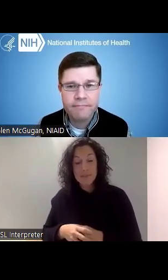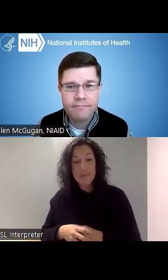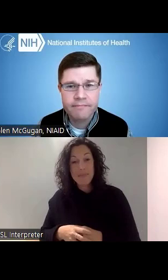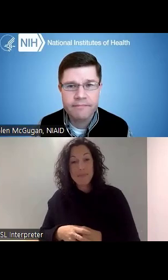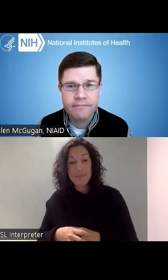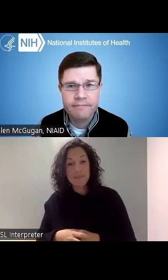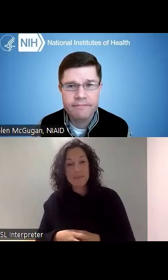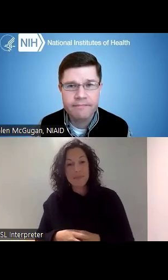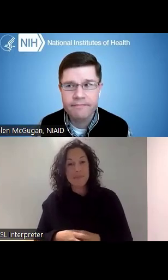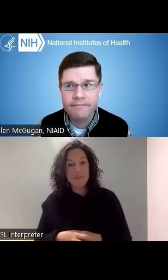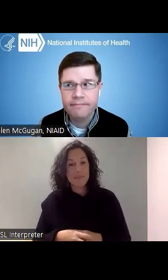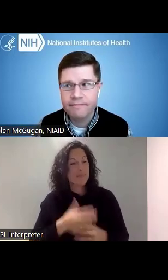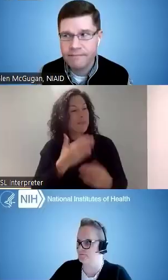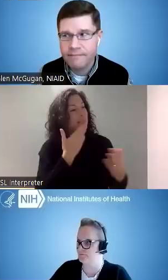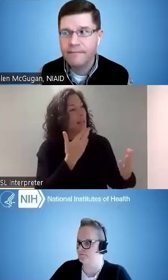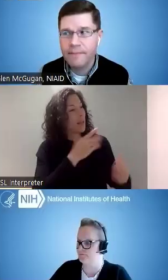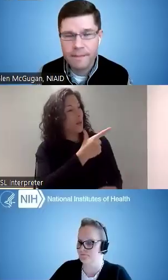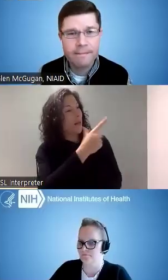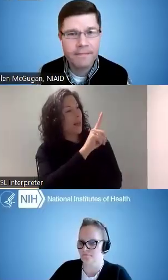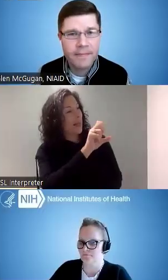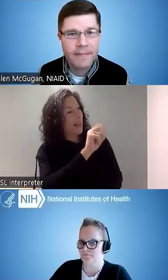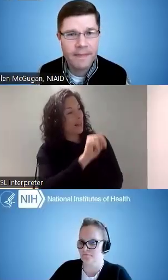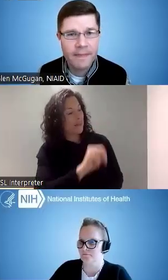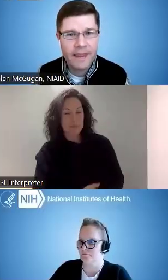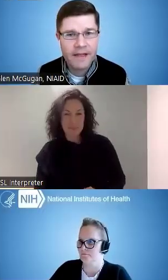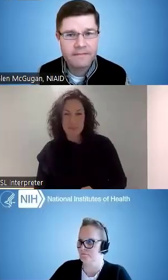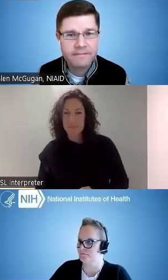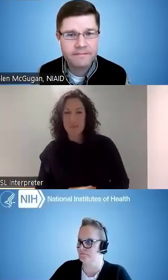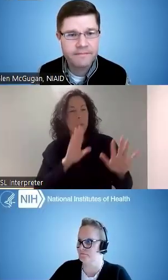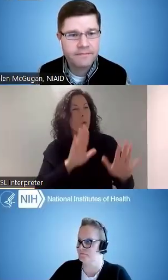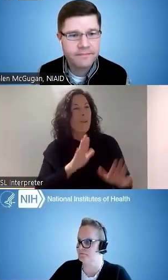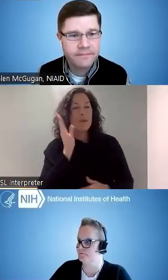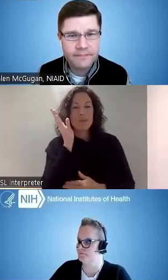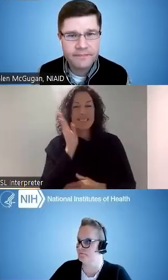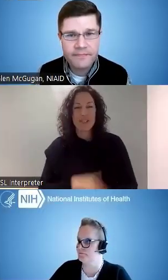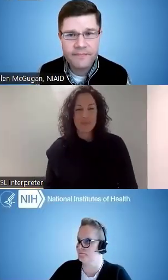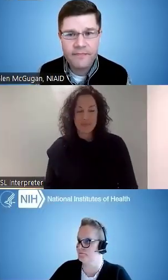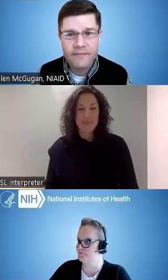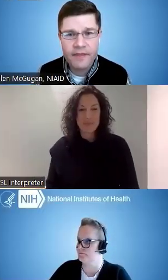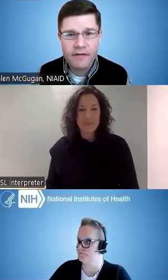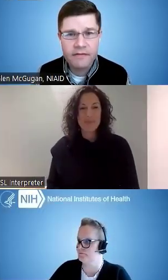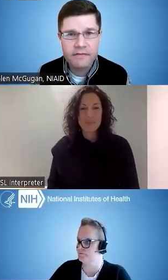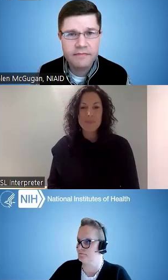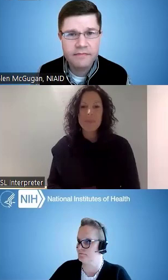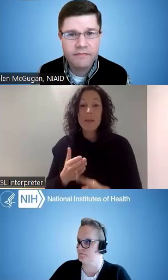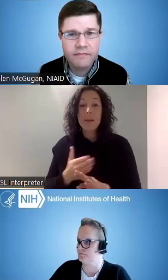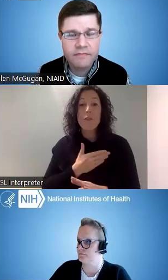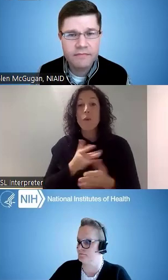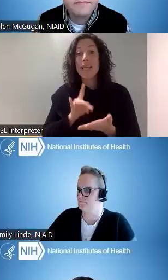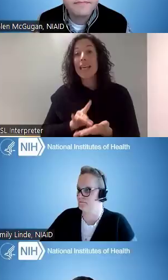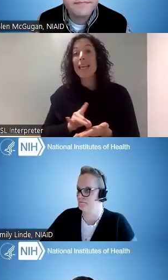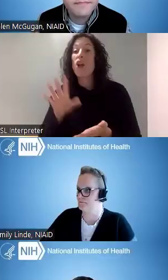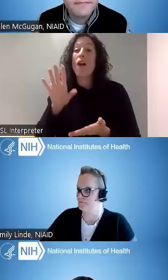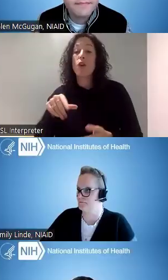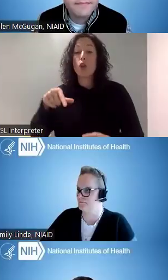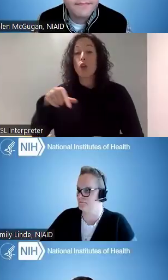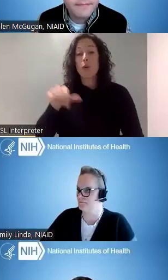Kasima Garst: Thank you so much, Glen, for that wonderful presentation. Before we formally kick off the Q and A portion,